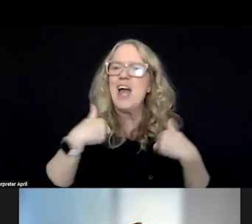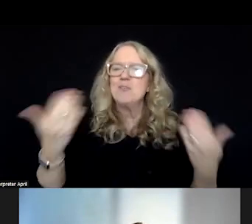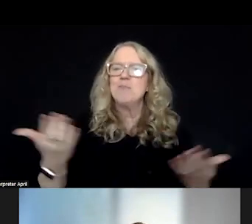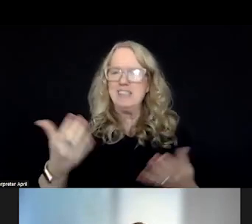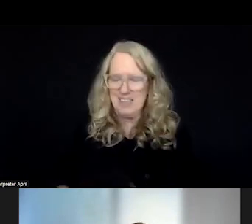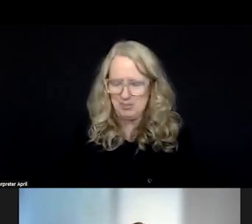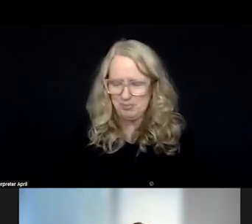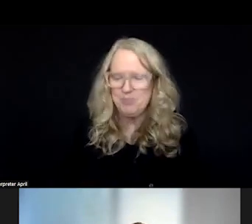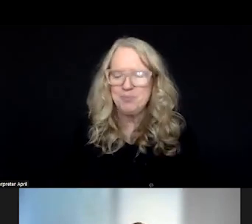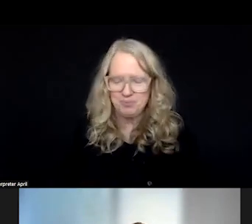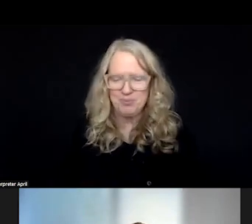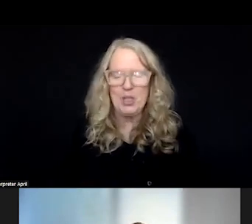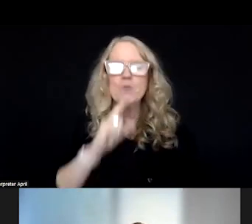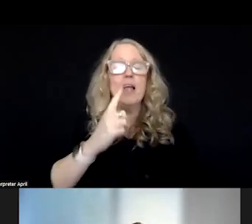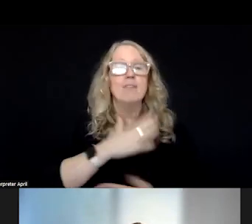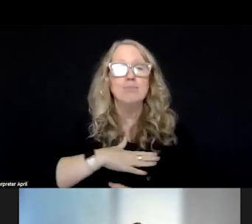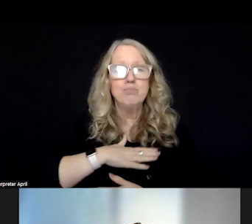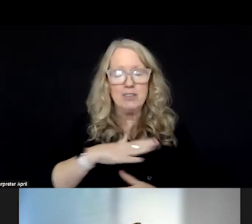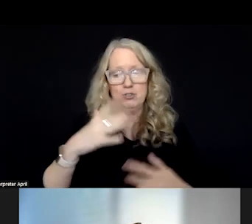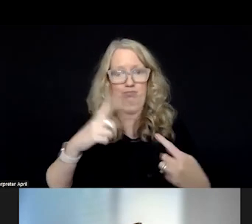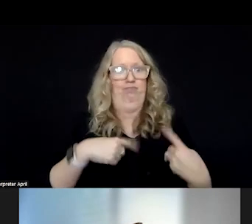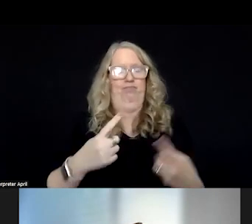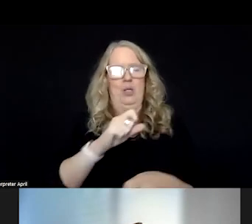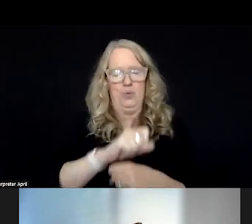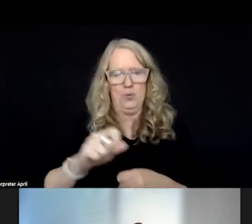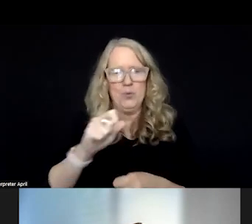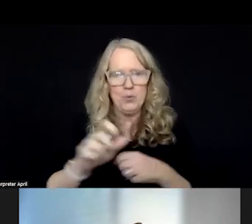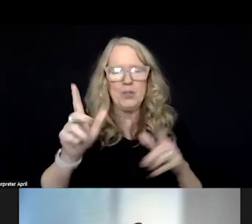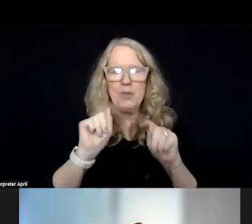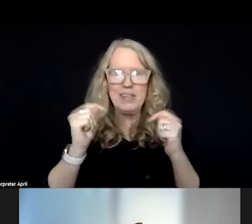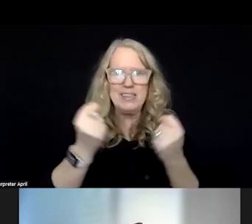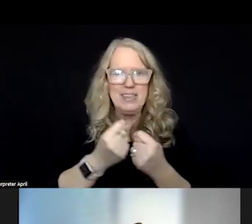I HAVE HAD THE PLEASURE OF WORKING WITH THE ALLIANCE TEAM SINCE 2015